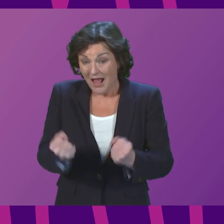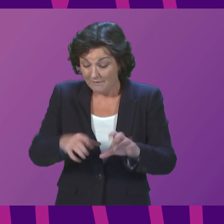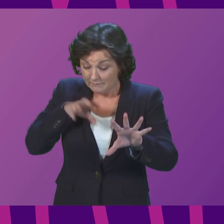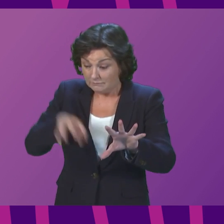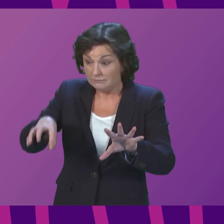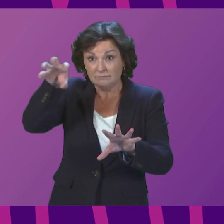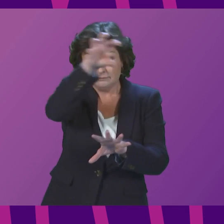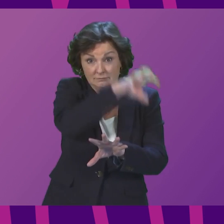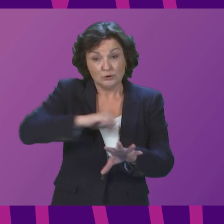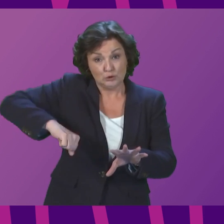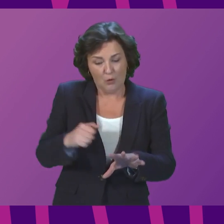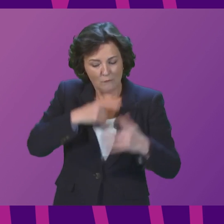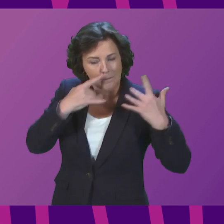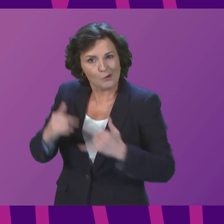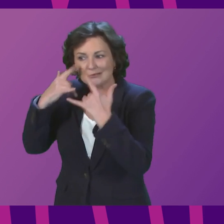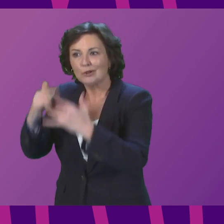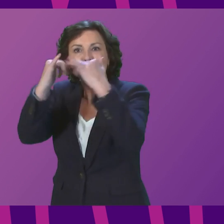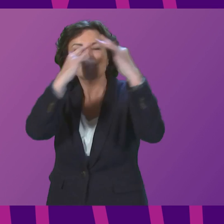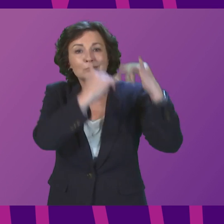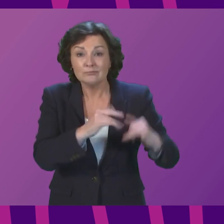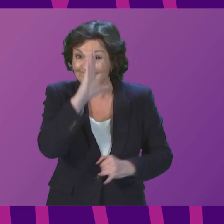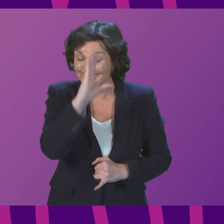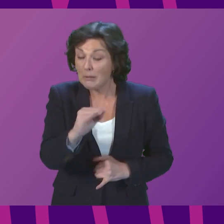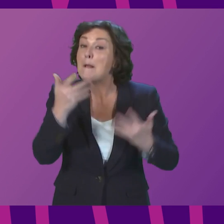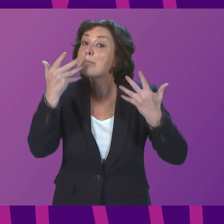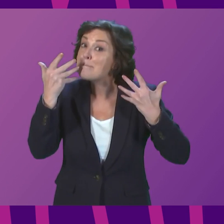Targets are being met across the vast majority of Scotland, although there are some pollution